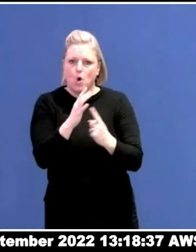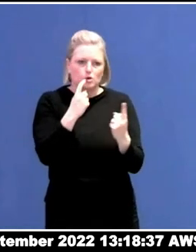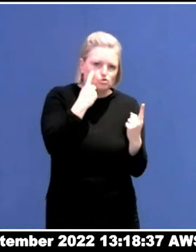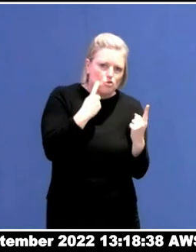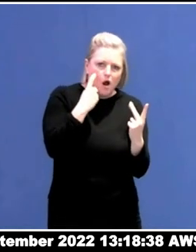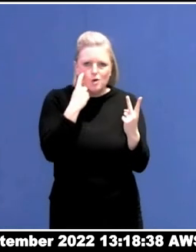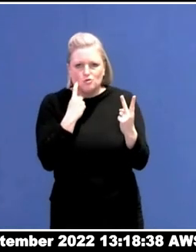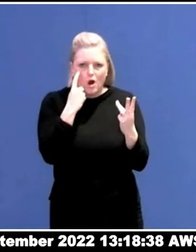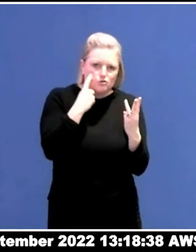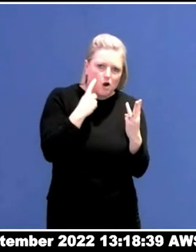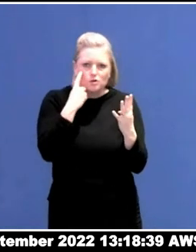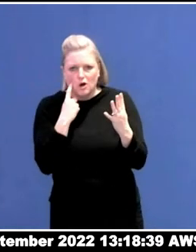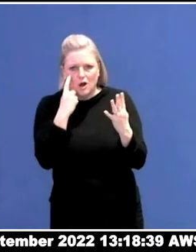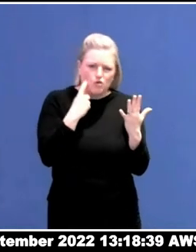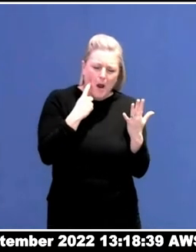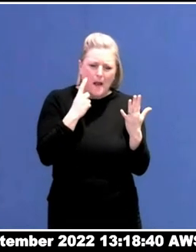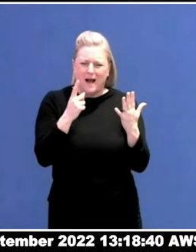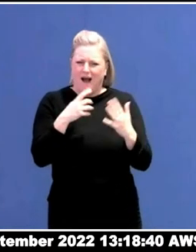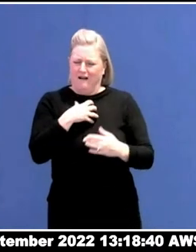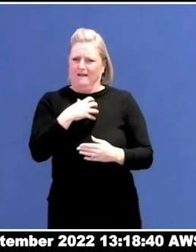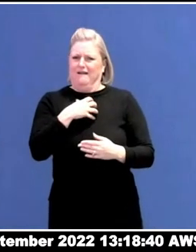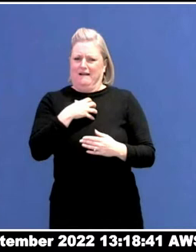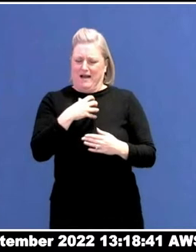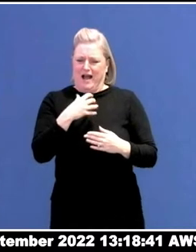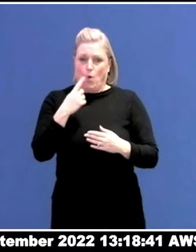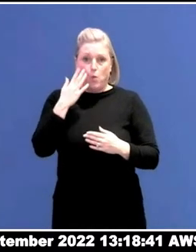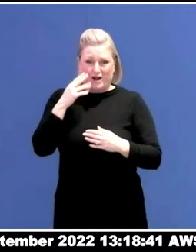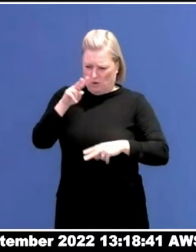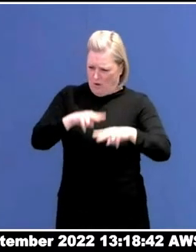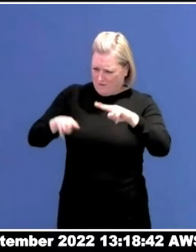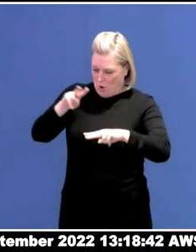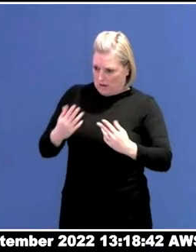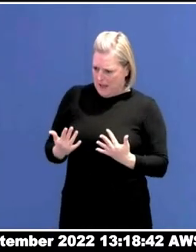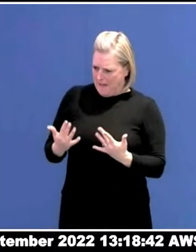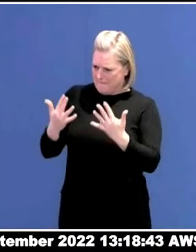number, this higher percentage of prisoners with disabilities in prison, but they should